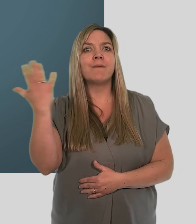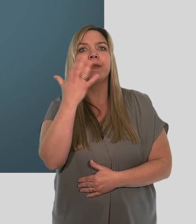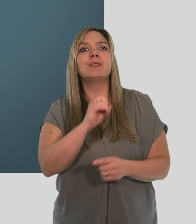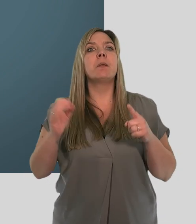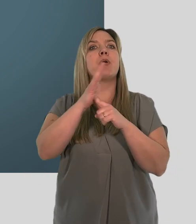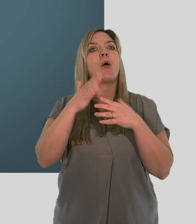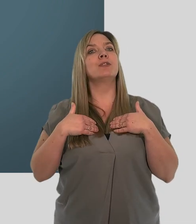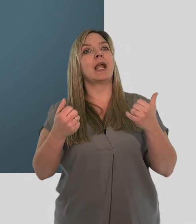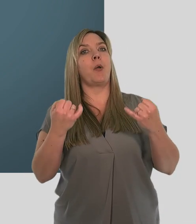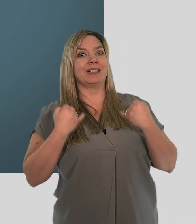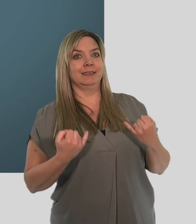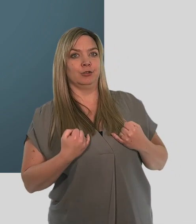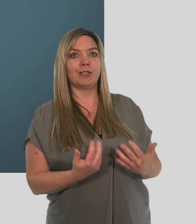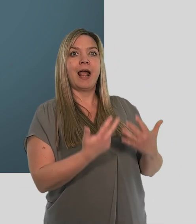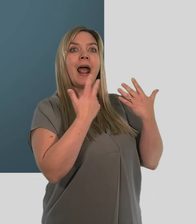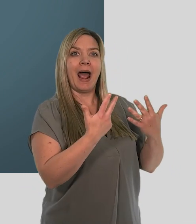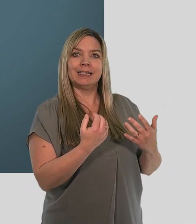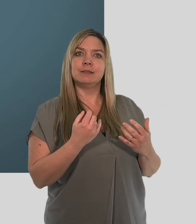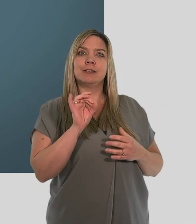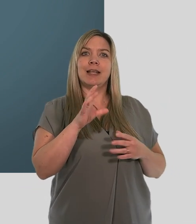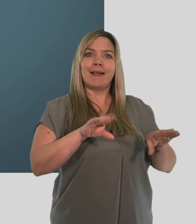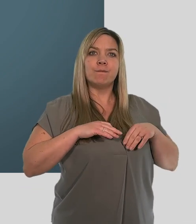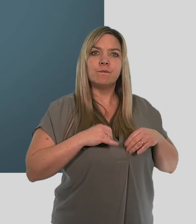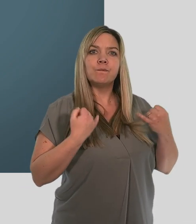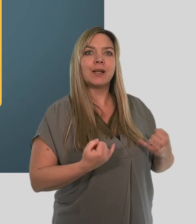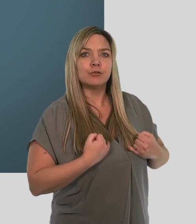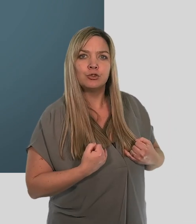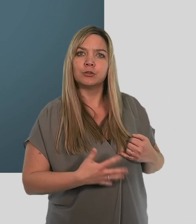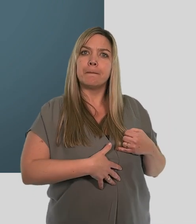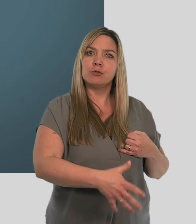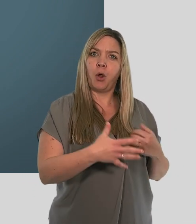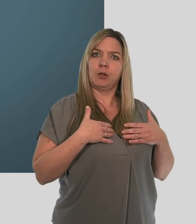Eight infectious and maternal health conditions and seven non-communicable diseases